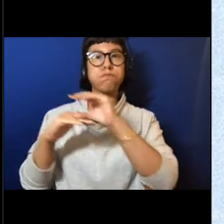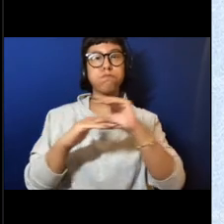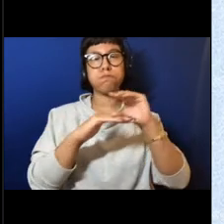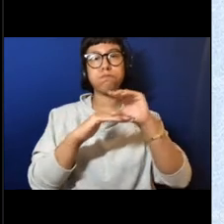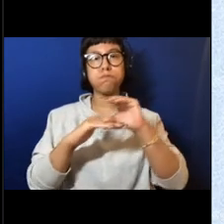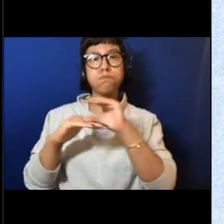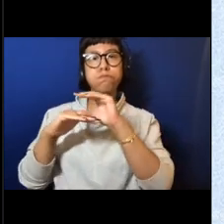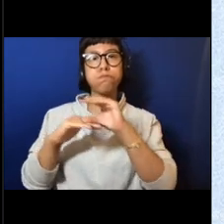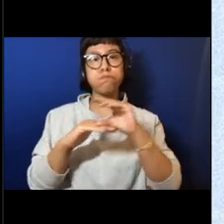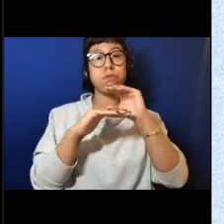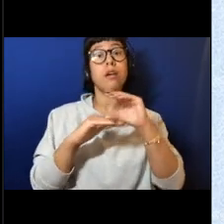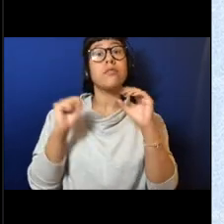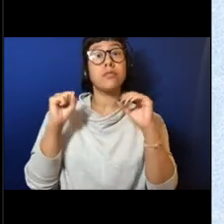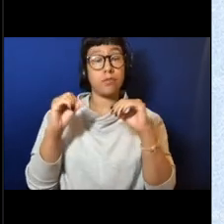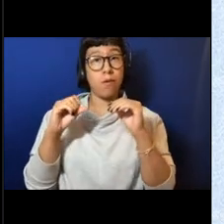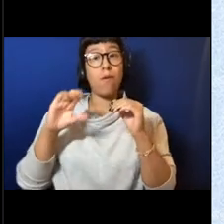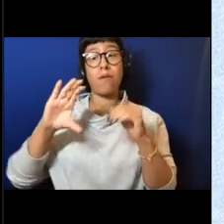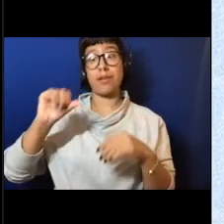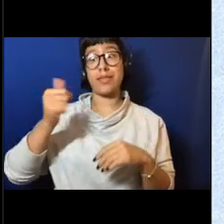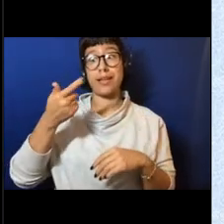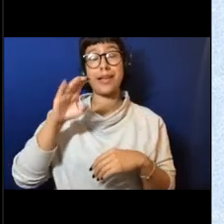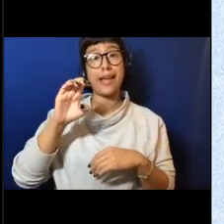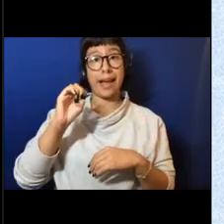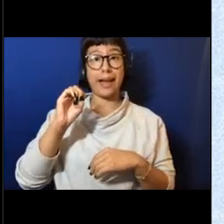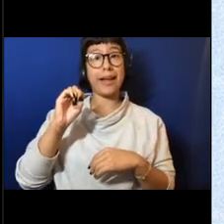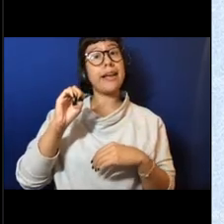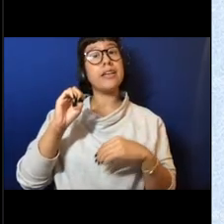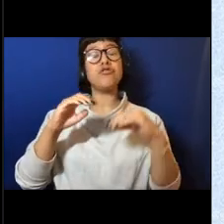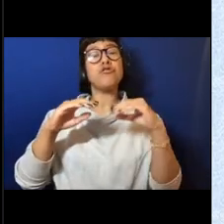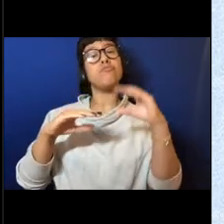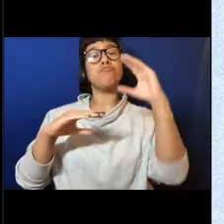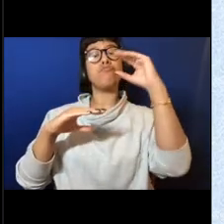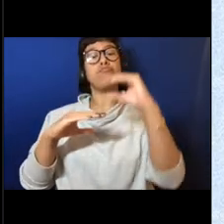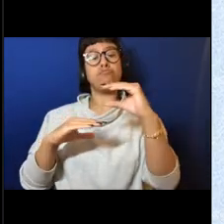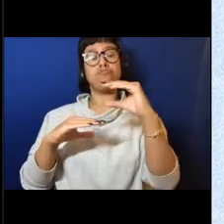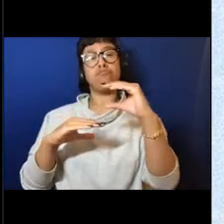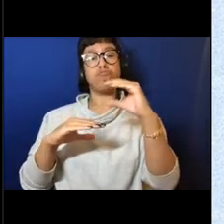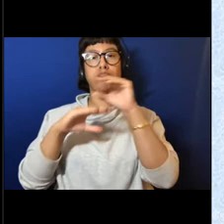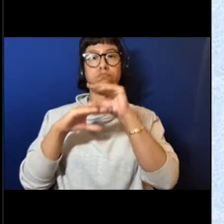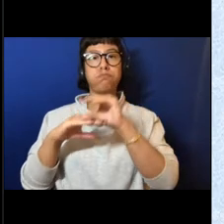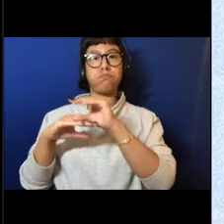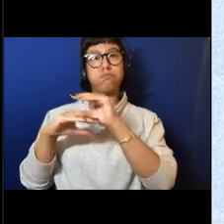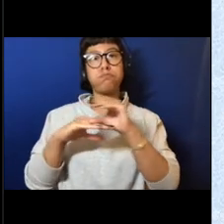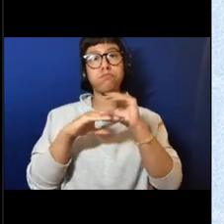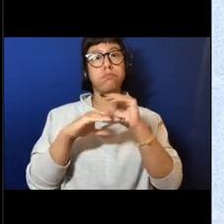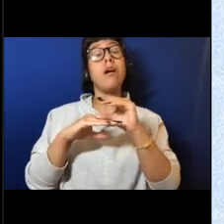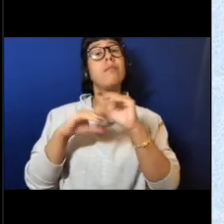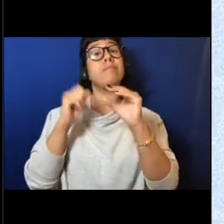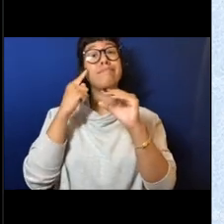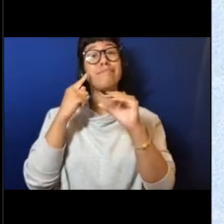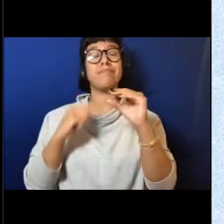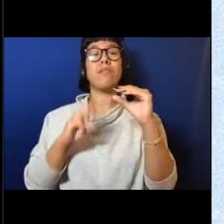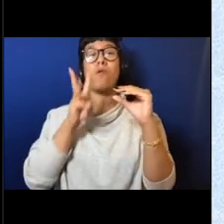and these hold those cages just under the surface of the water. But these are oysters that are in the water all the time.